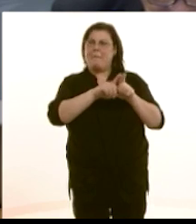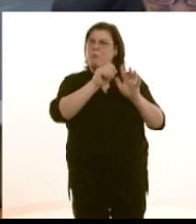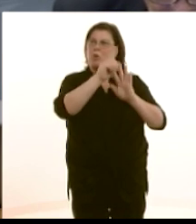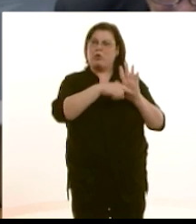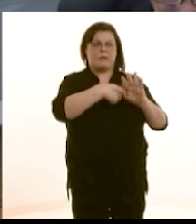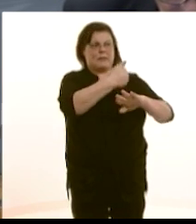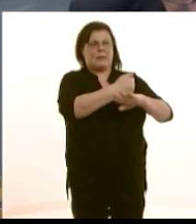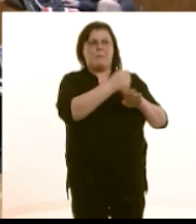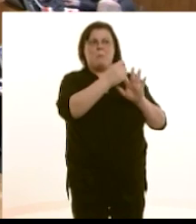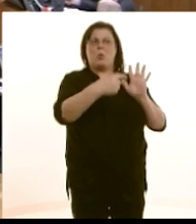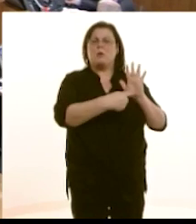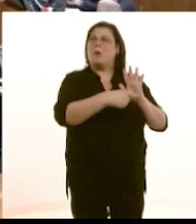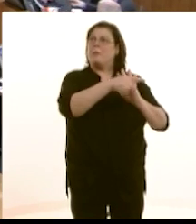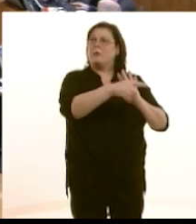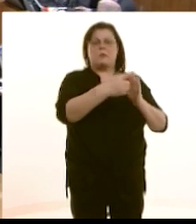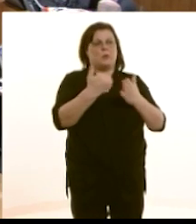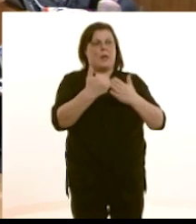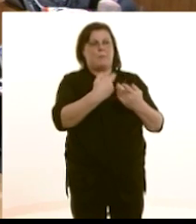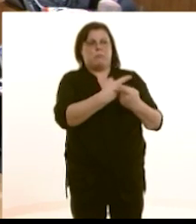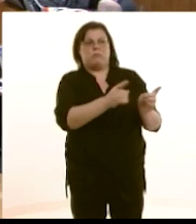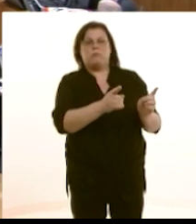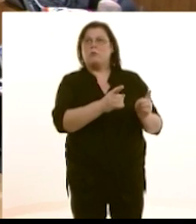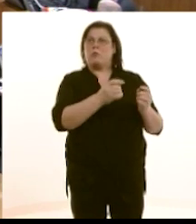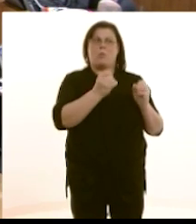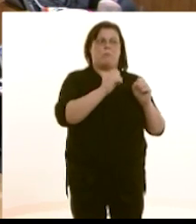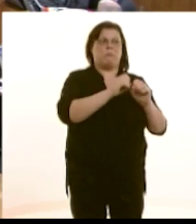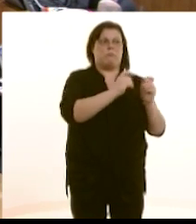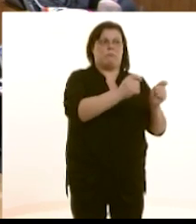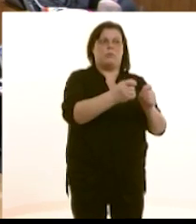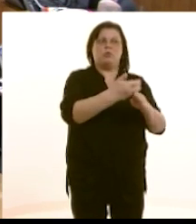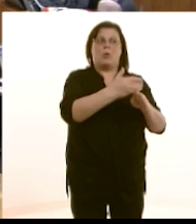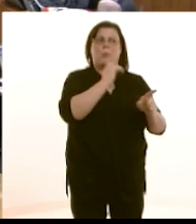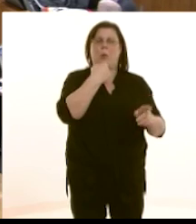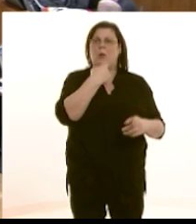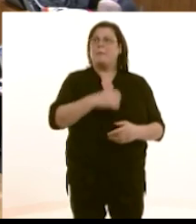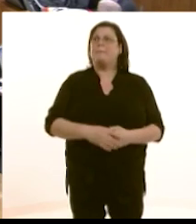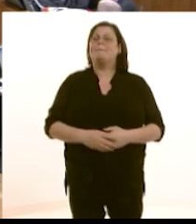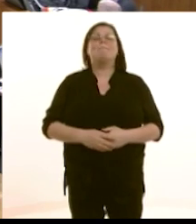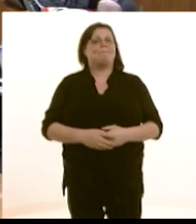to address these significant job losses in the steel industry? Carwyn Jones: Yes, these are all issues that will be discussed at the meeting that will